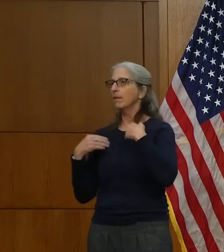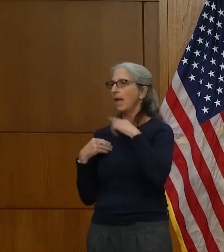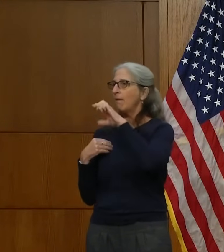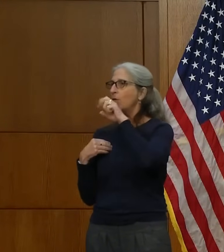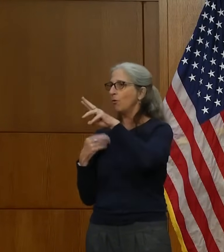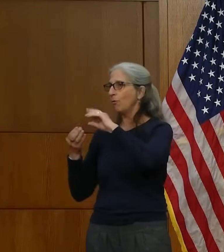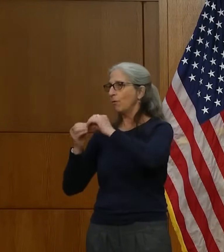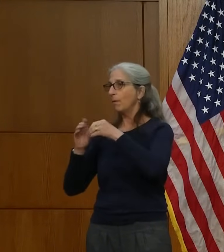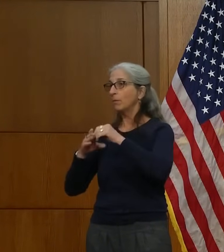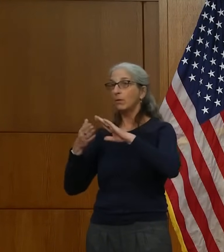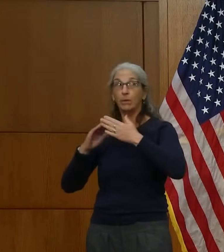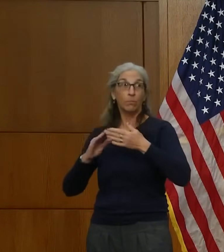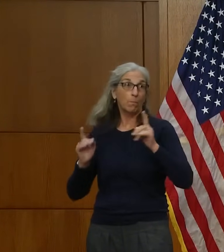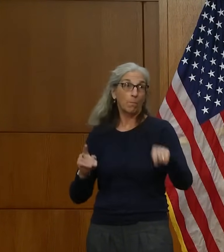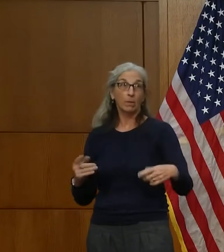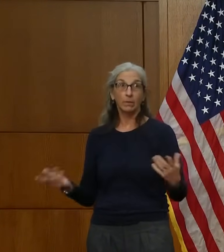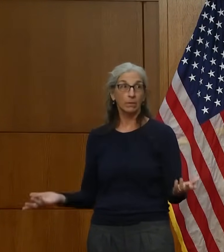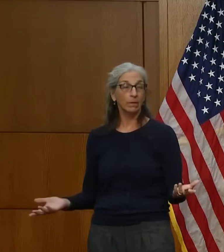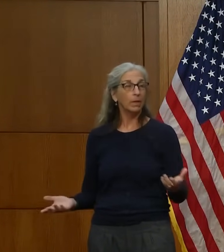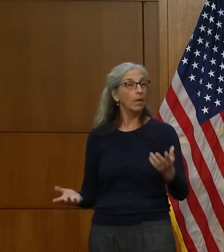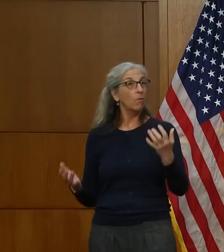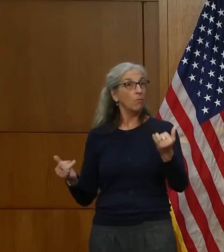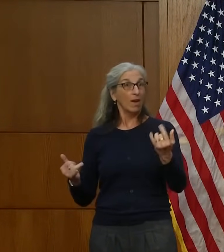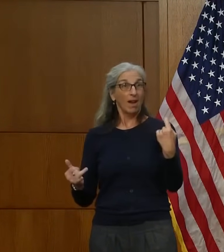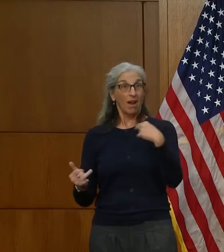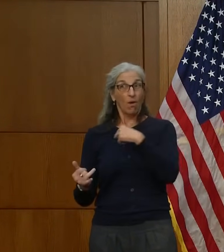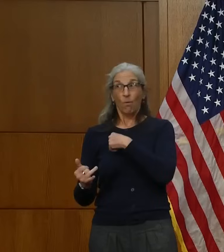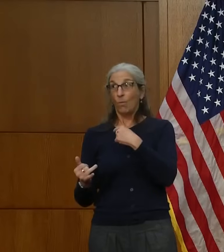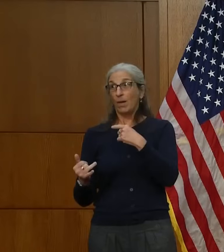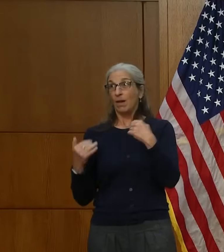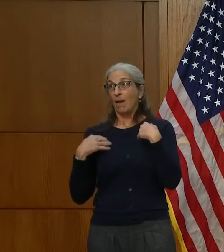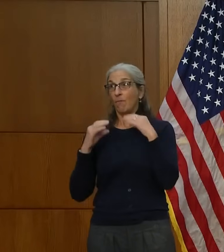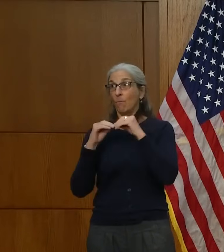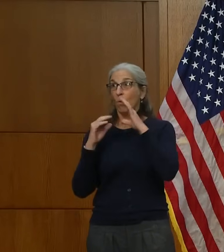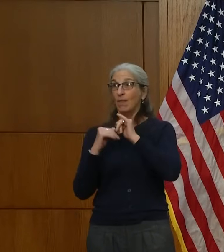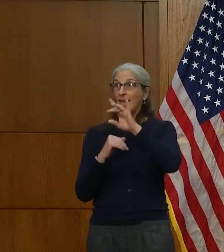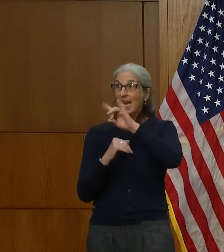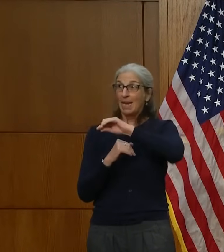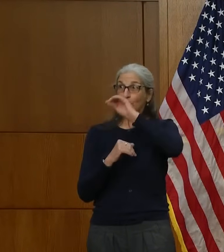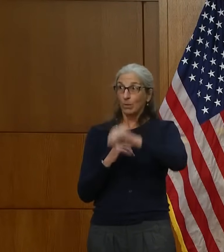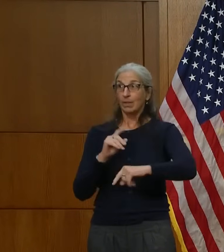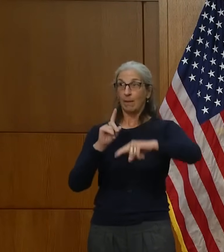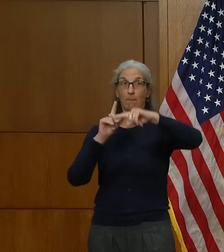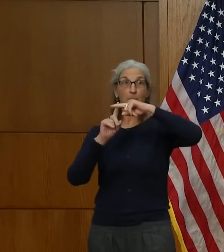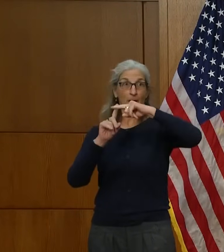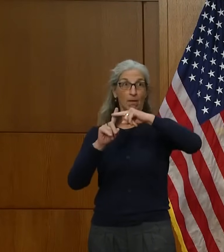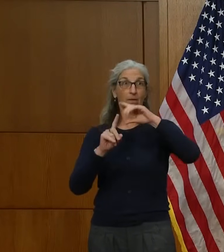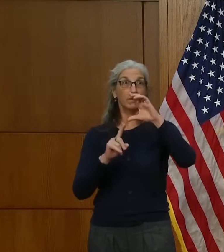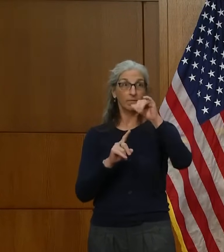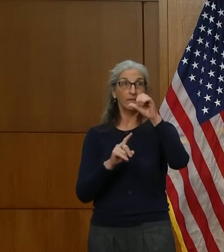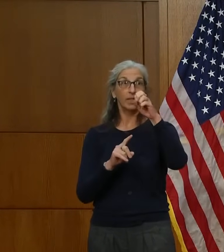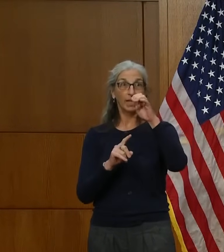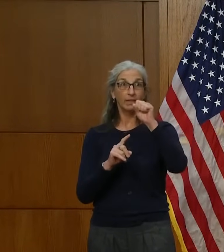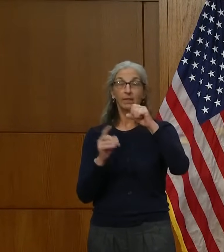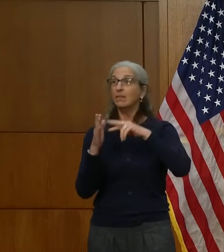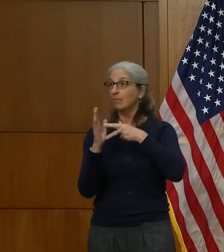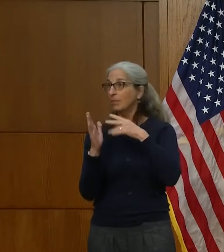VENUES ARE MOVIE THEATERS TO GET THEM BACK UP AND RUNNING. THE NUMBERS IN THE COMMUNITIES